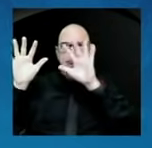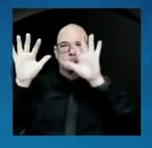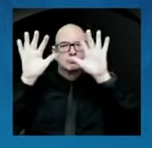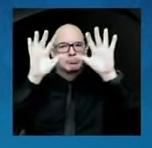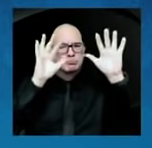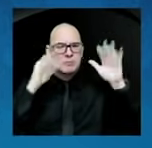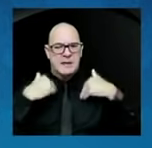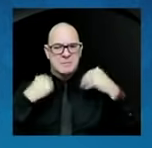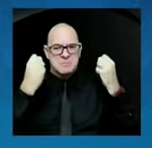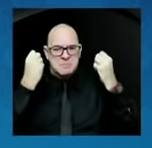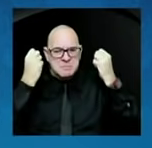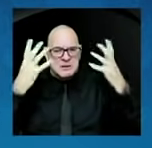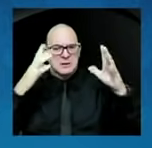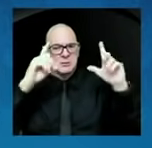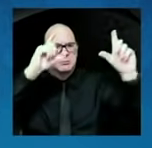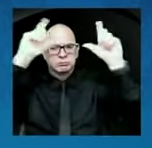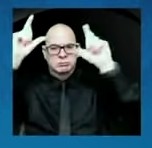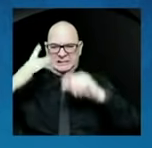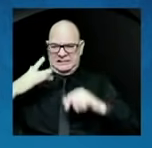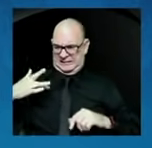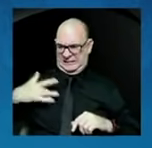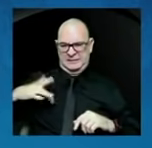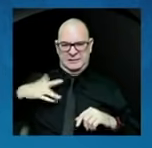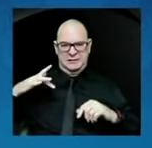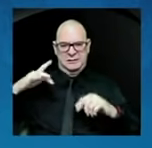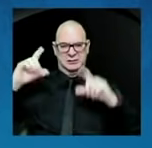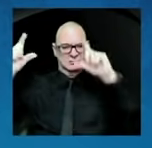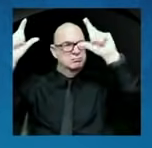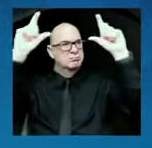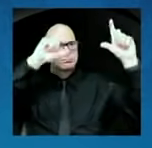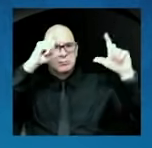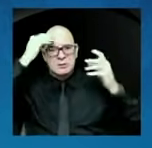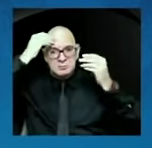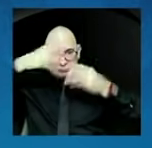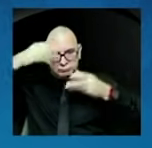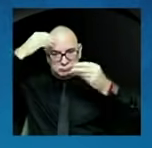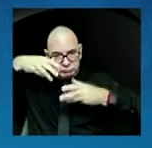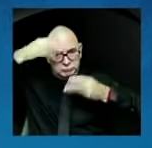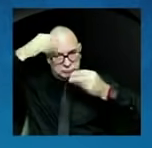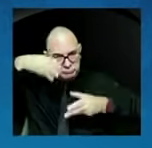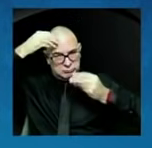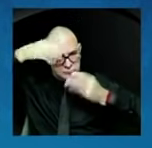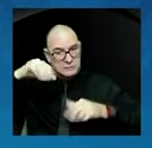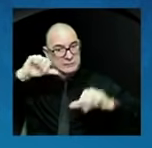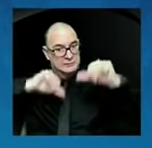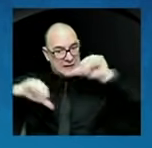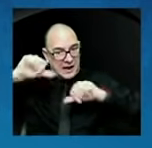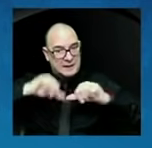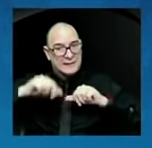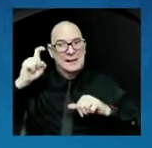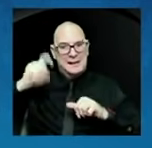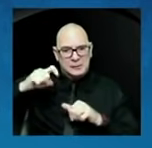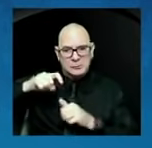WE HAVE A FLEET OF SATELLITES